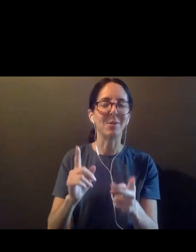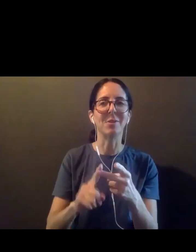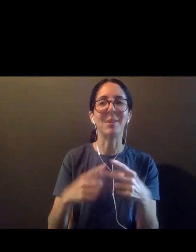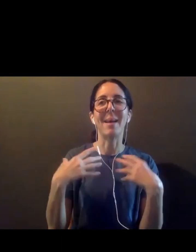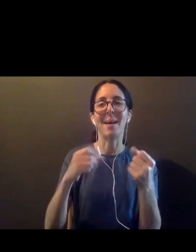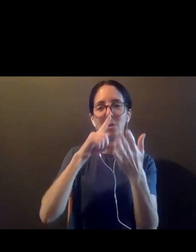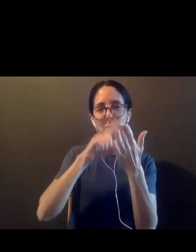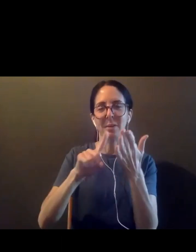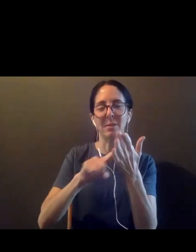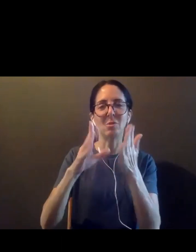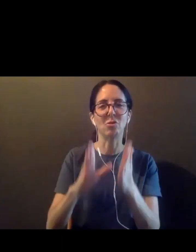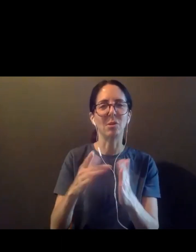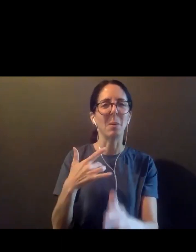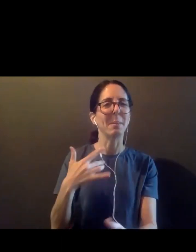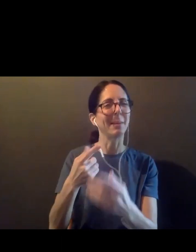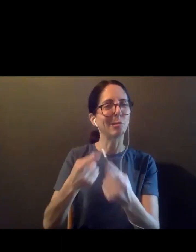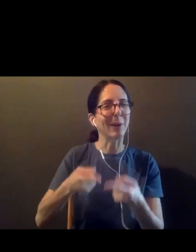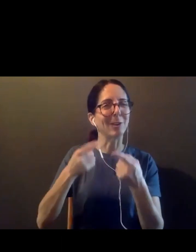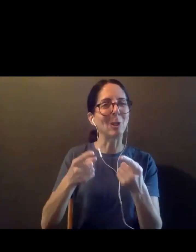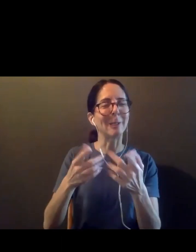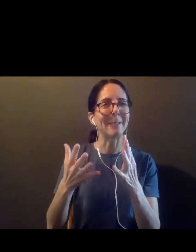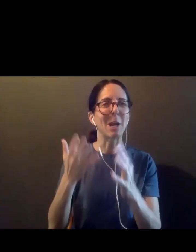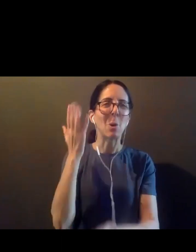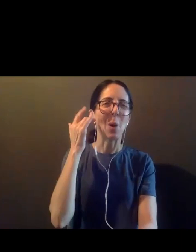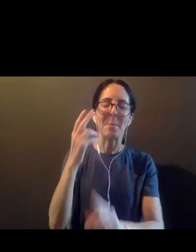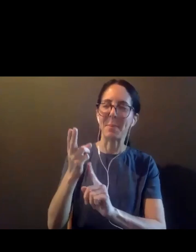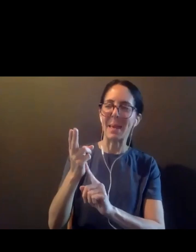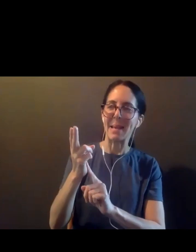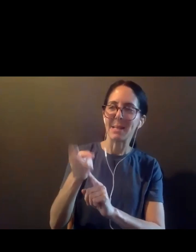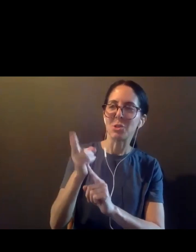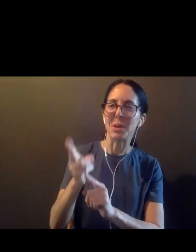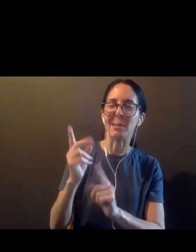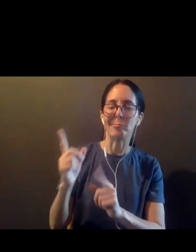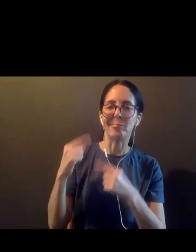And I think that’s because of histories of medicalizing disability have come with